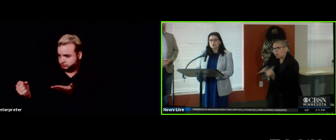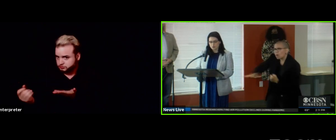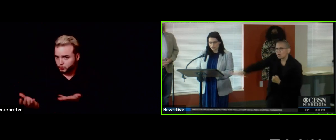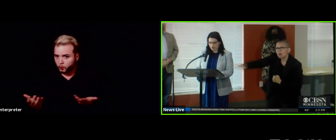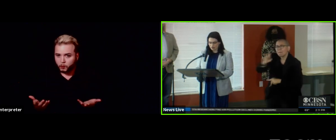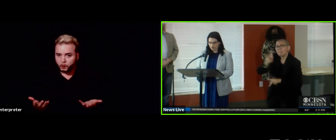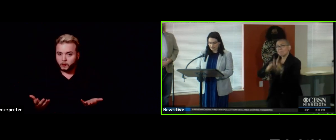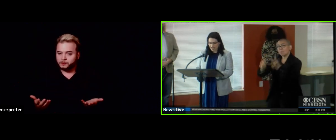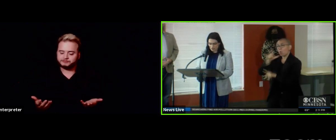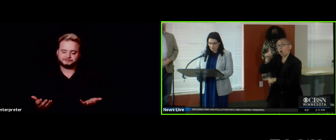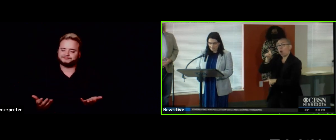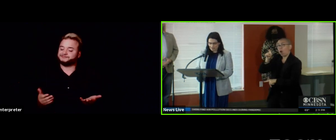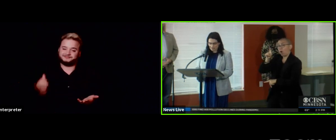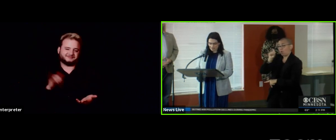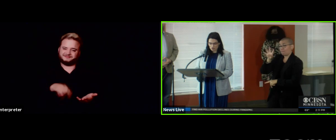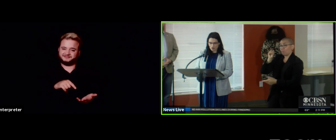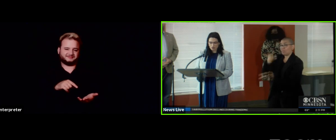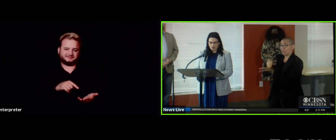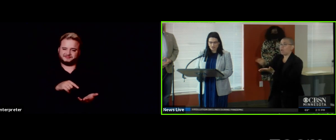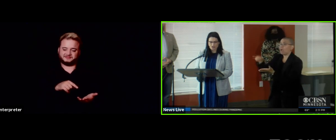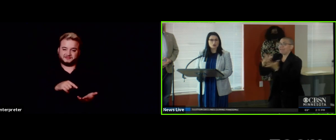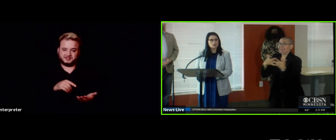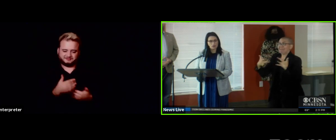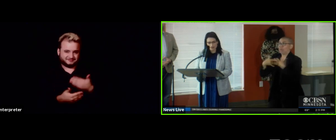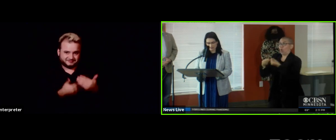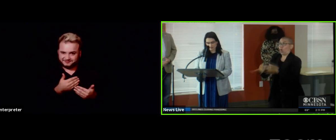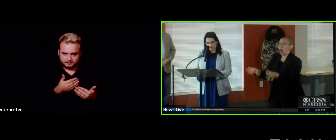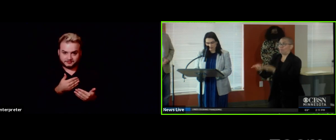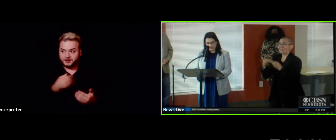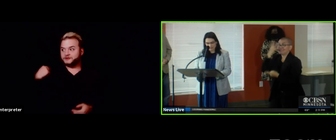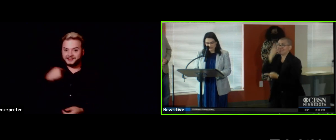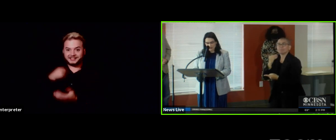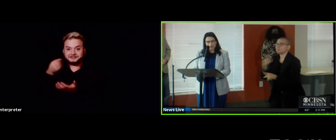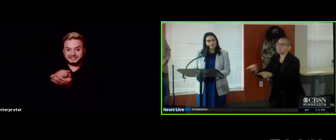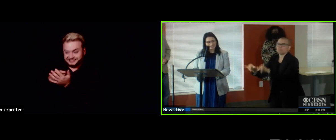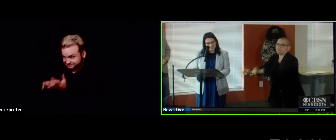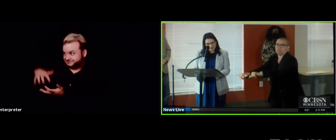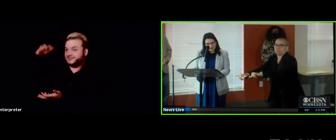million dollars in housing assistance represents our commitment to families who've lost income